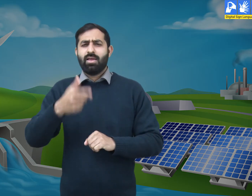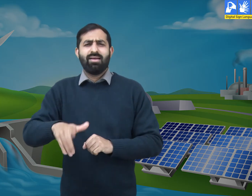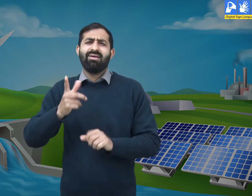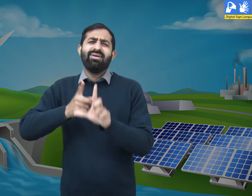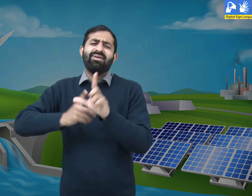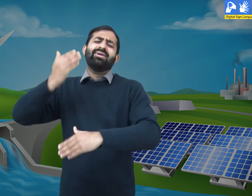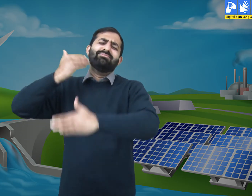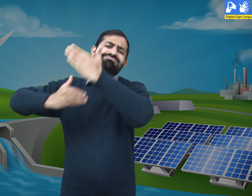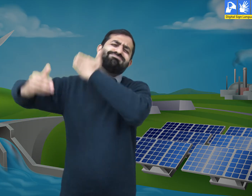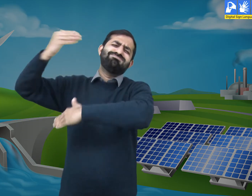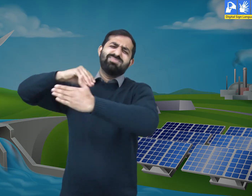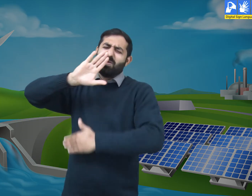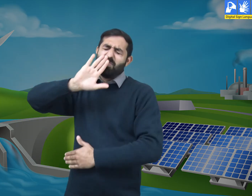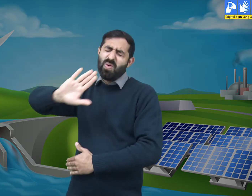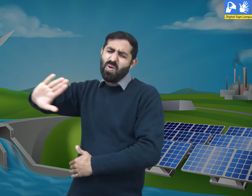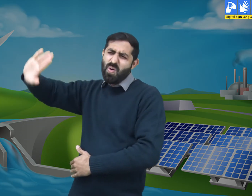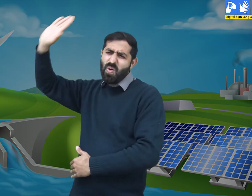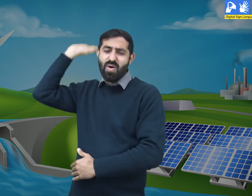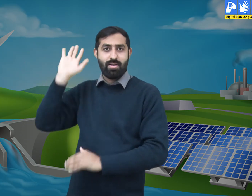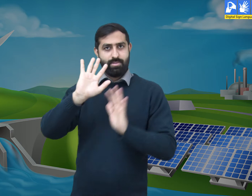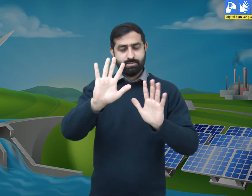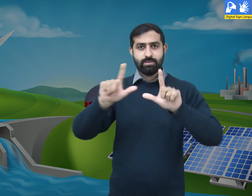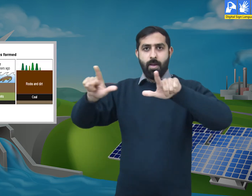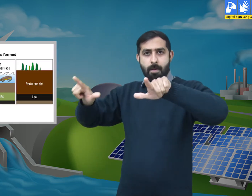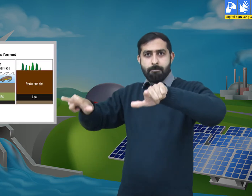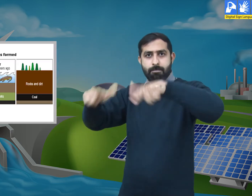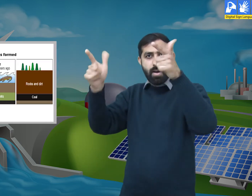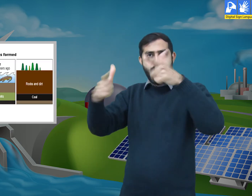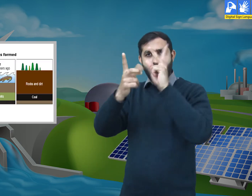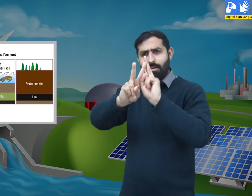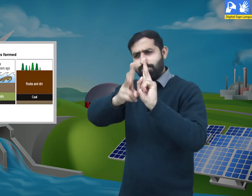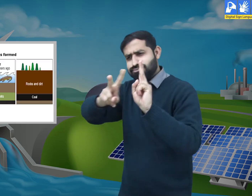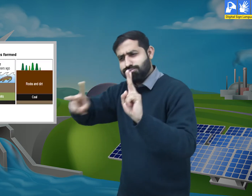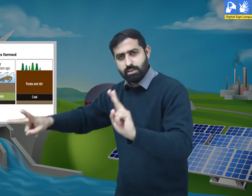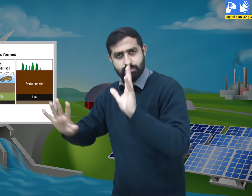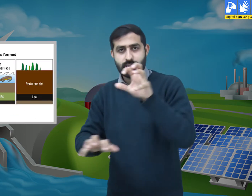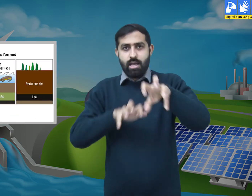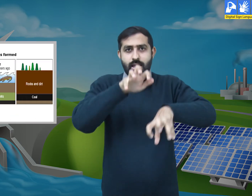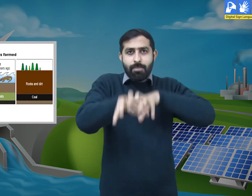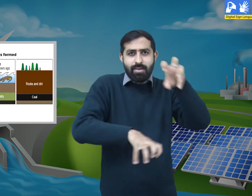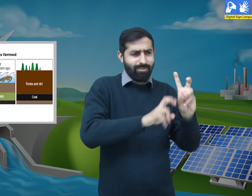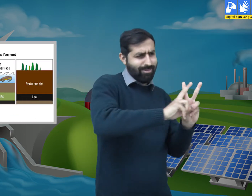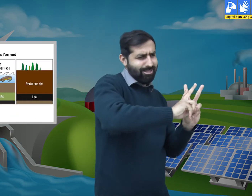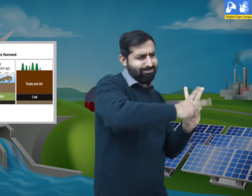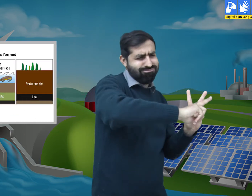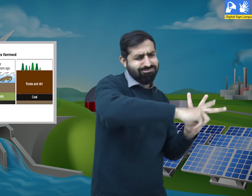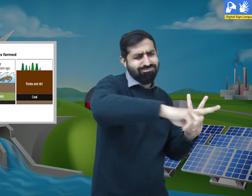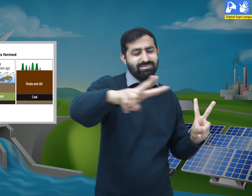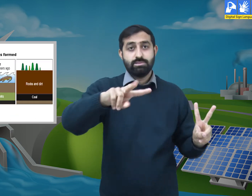Fossil fuels take millions of years to form. They are made from decomposing plants and animals.